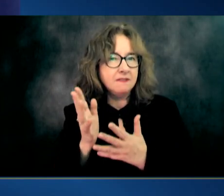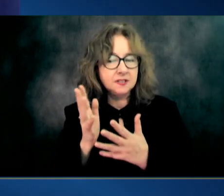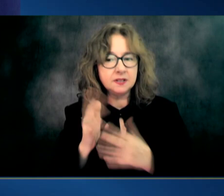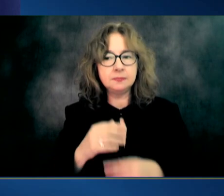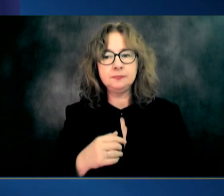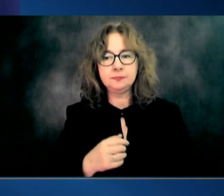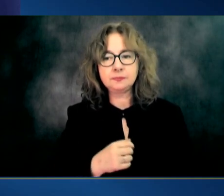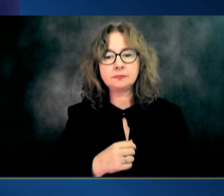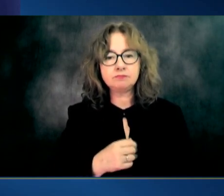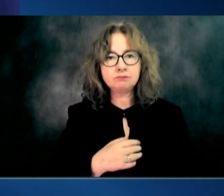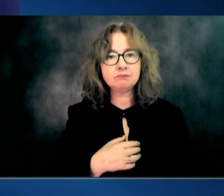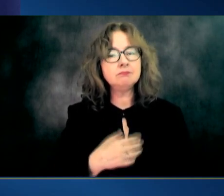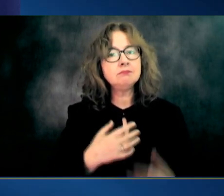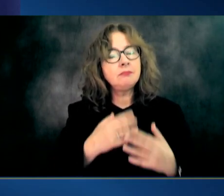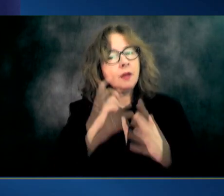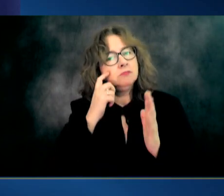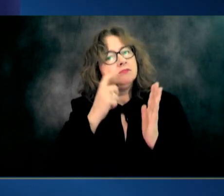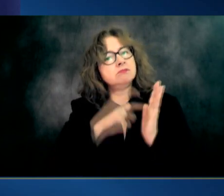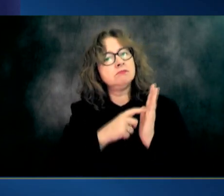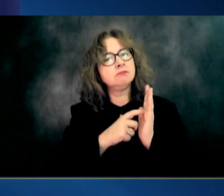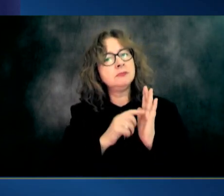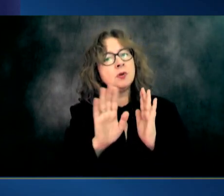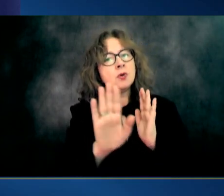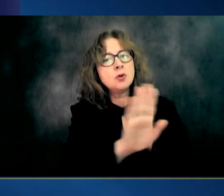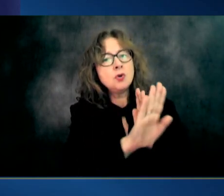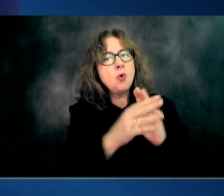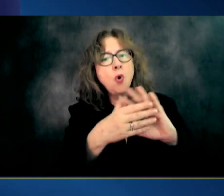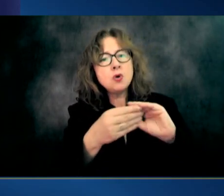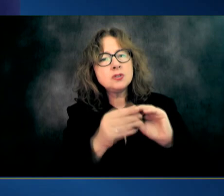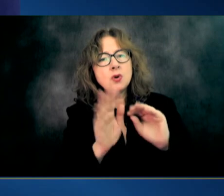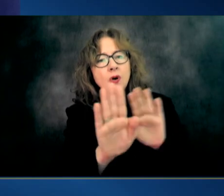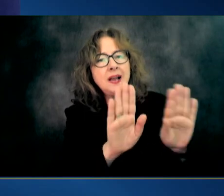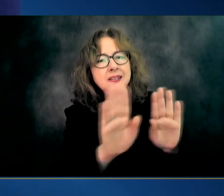stories make our story bigger in sickle cell. You know, one of the stories that